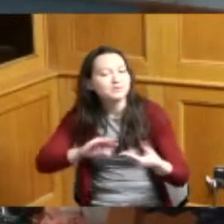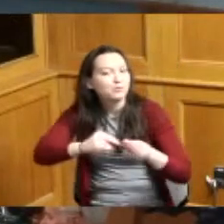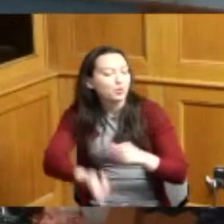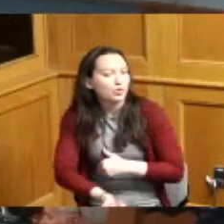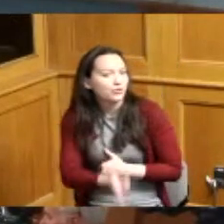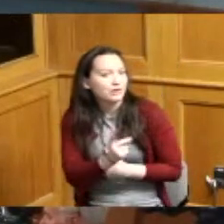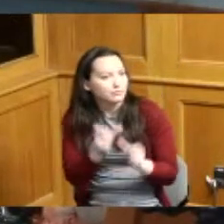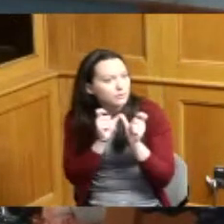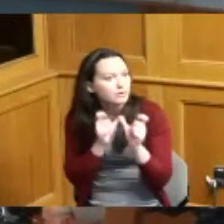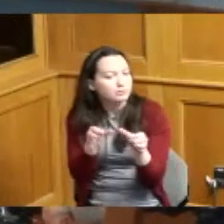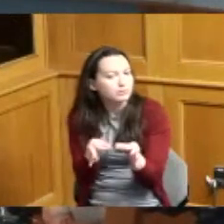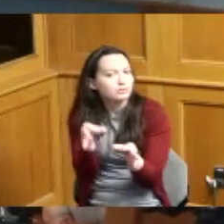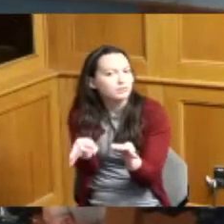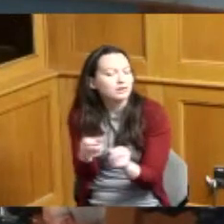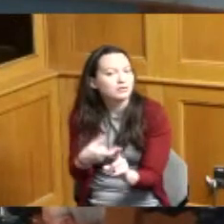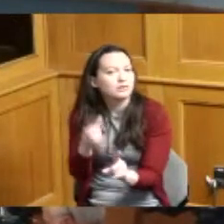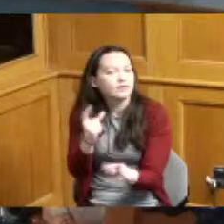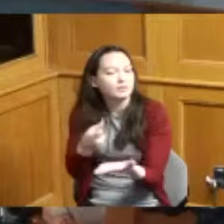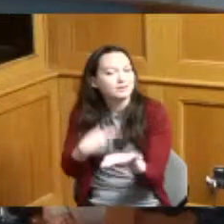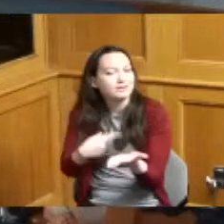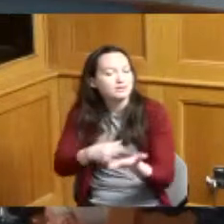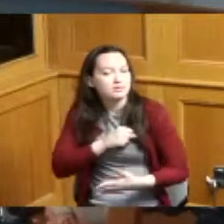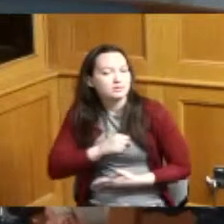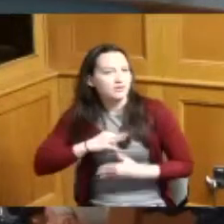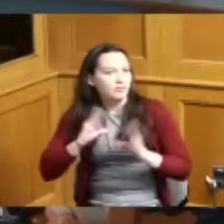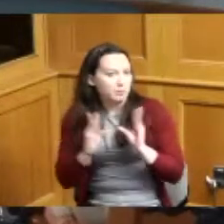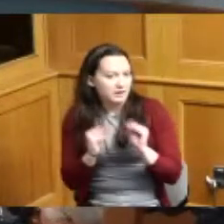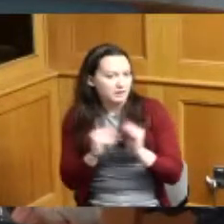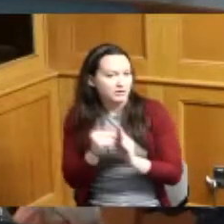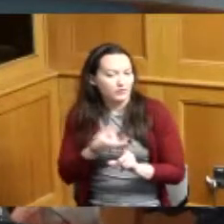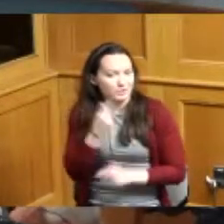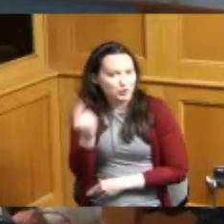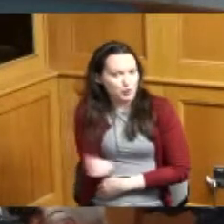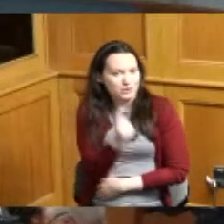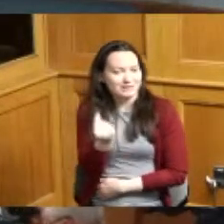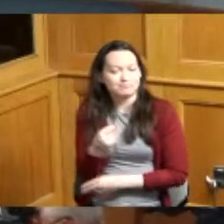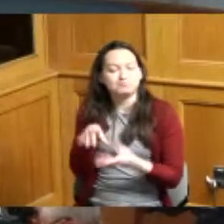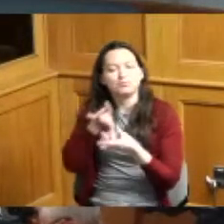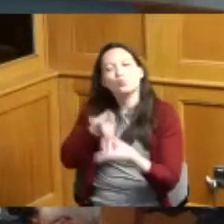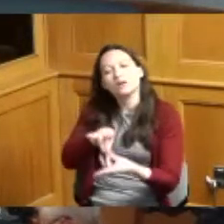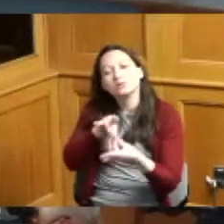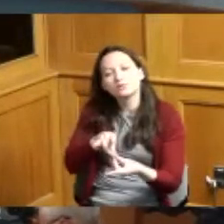is a continuation from our discussion and staff meeting on Tuesday this relates to the resolution